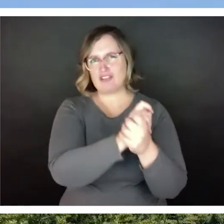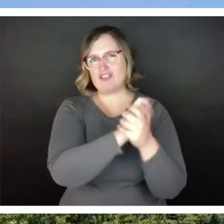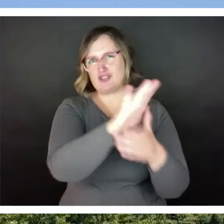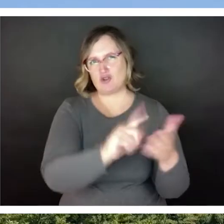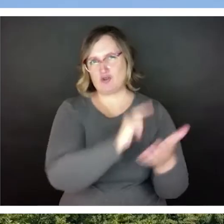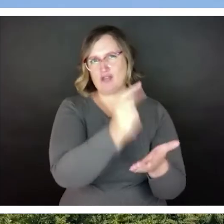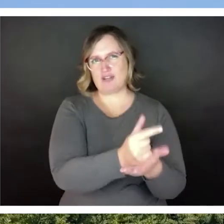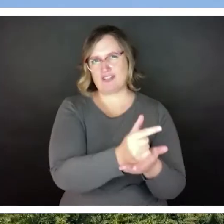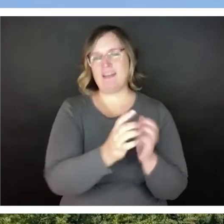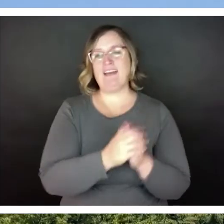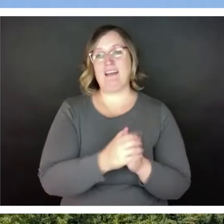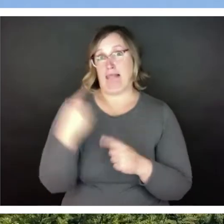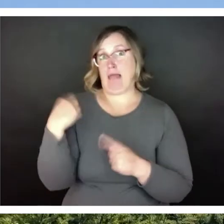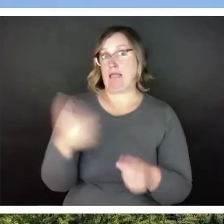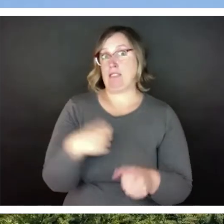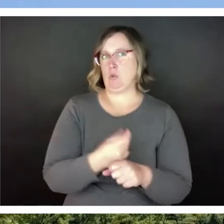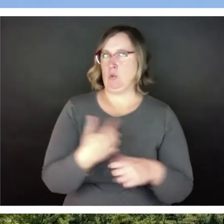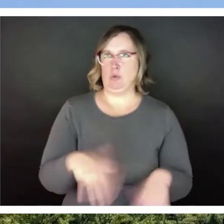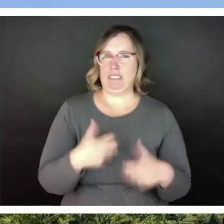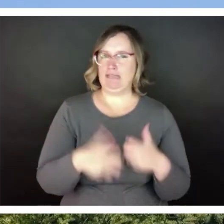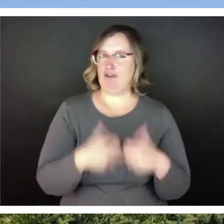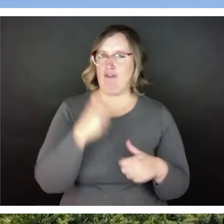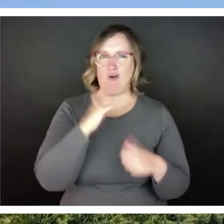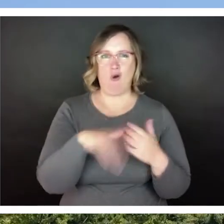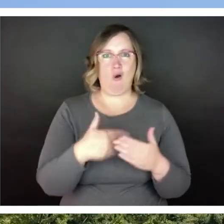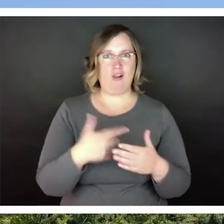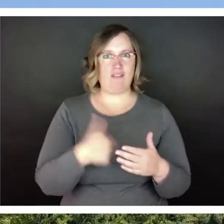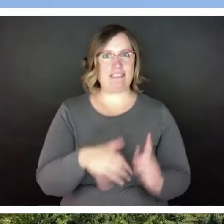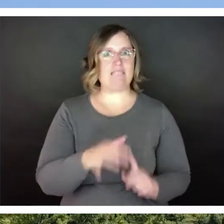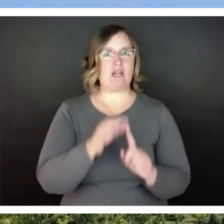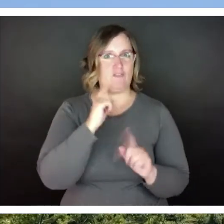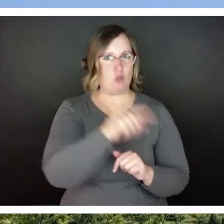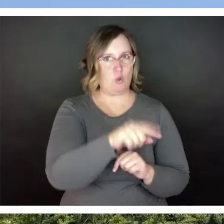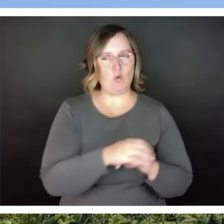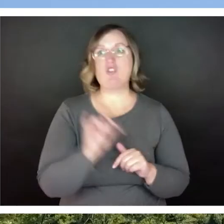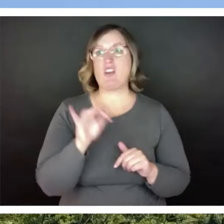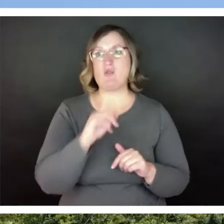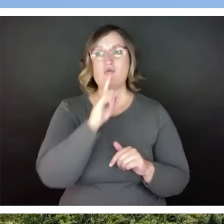Last year has been extremely difficult on all of us and particularly for you. So we are really proud of you